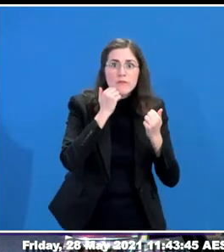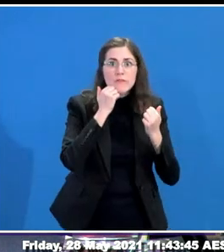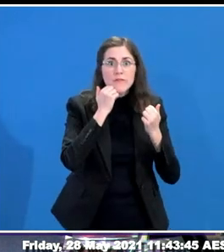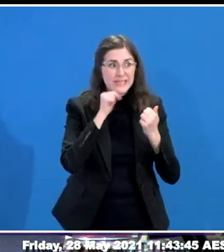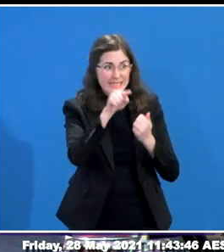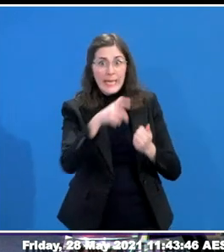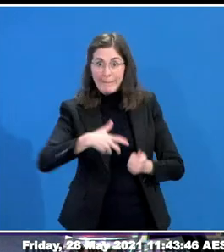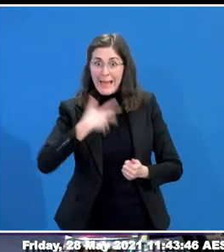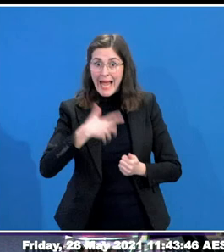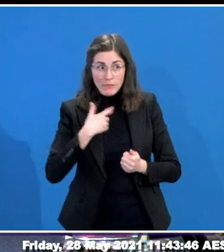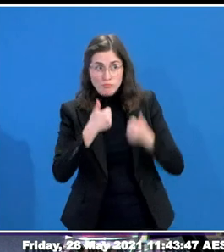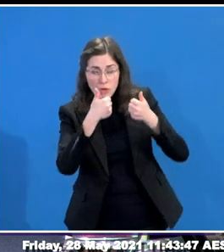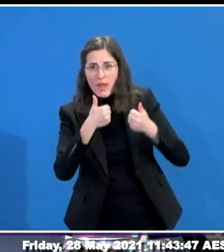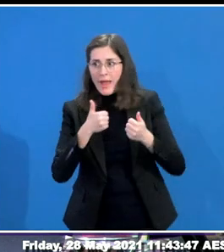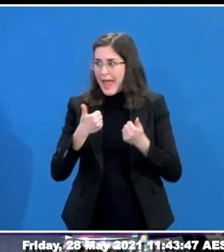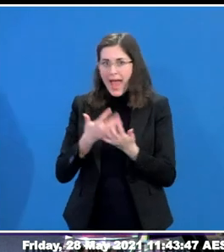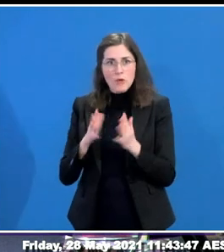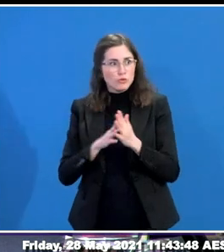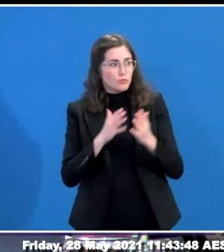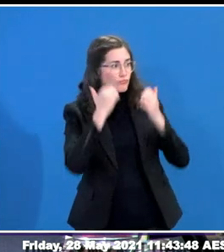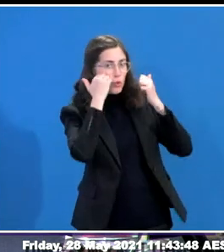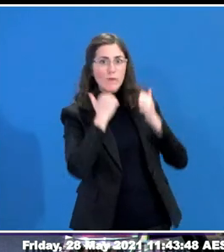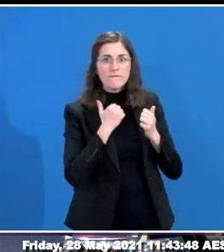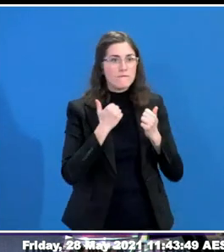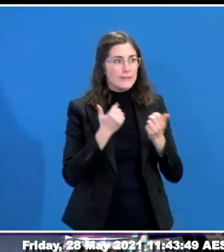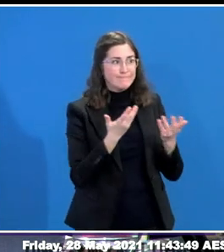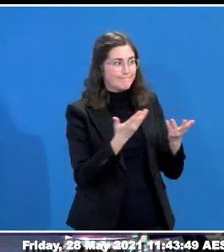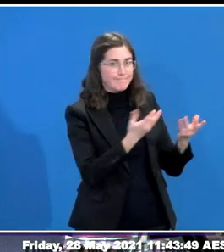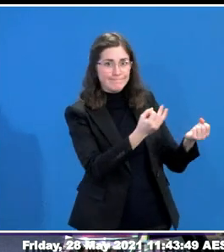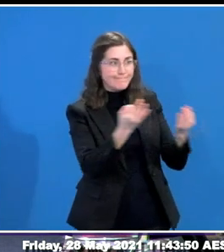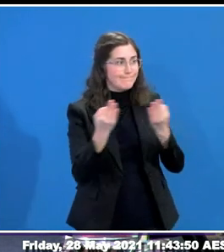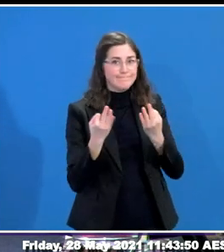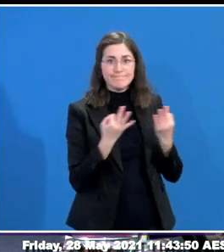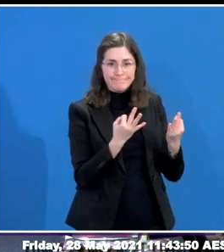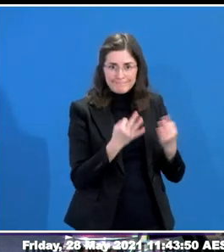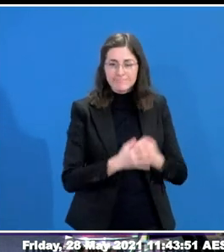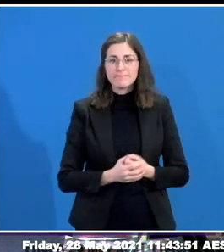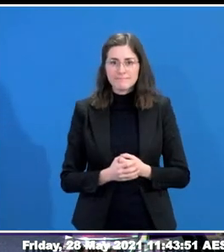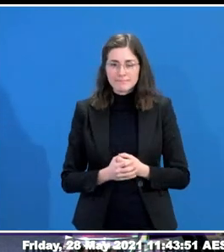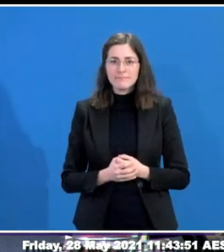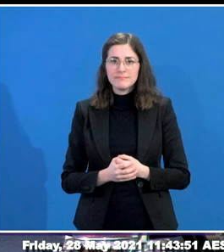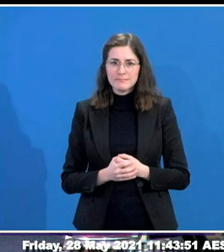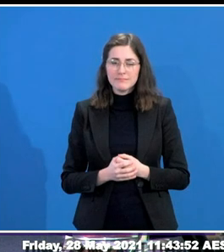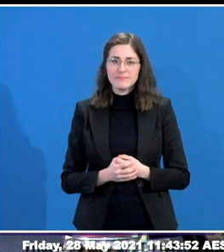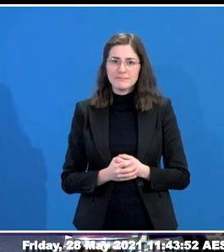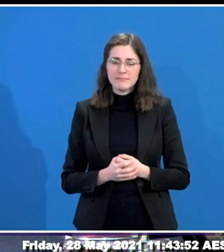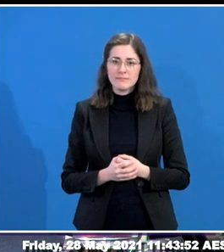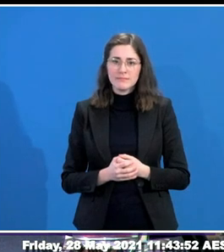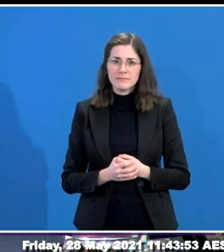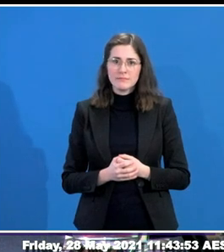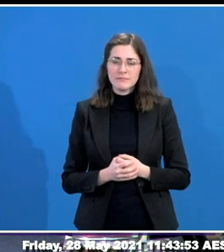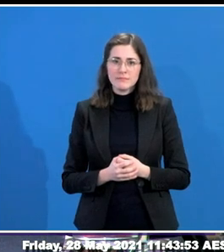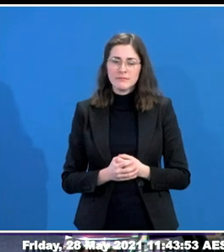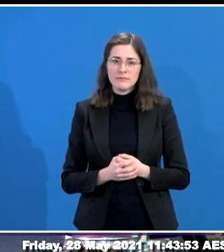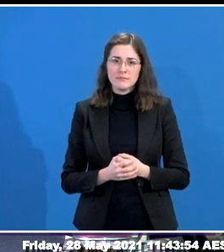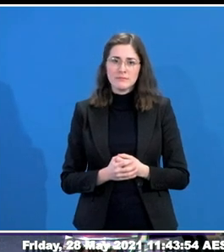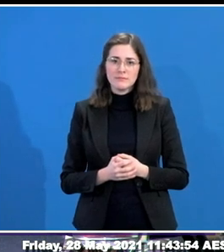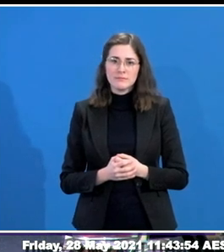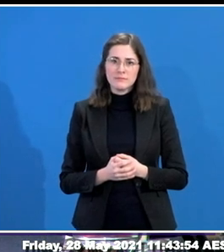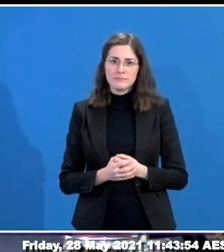those complaints and, as I mentioned before, the manner of the communication